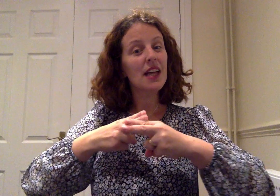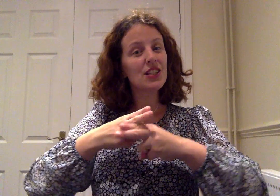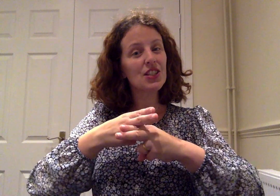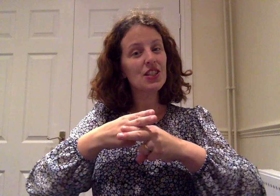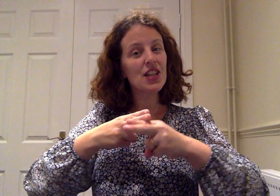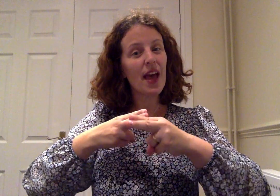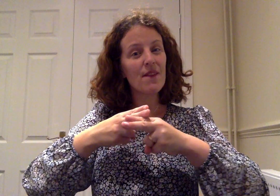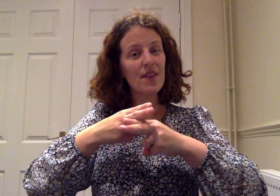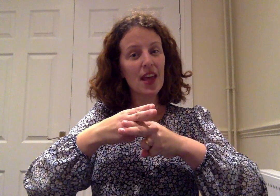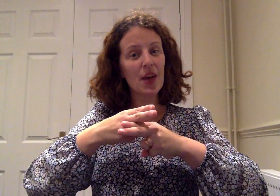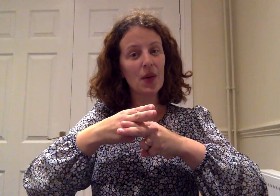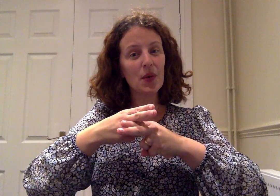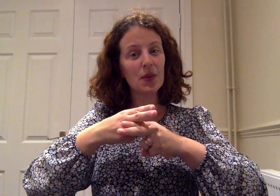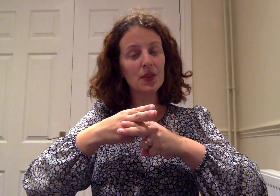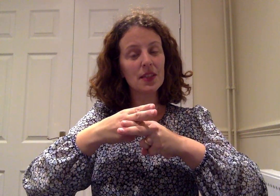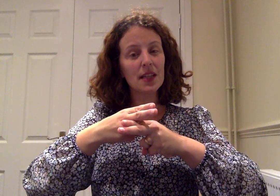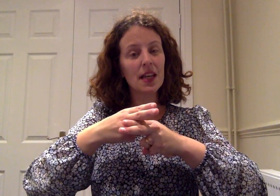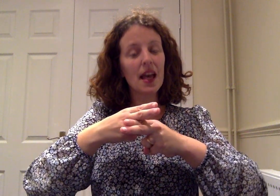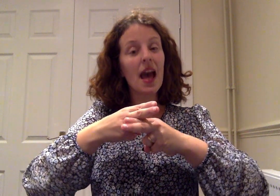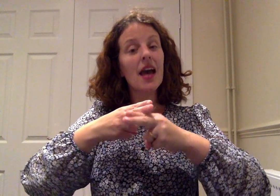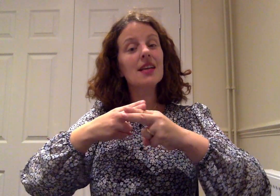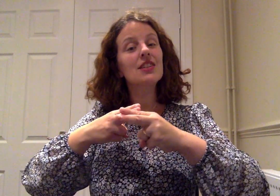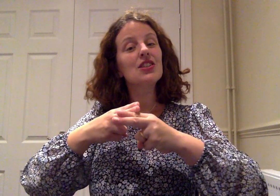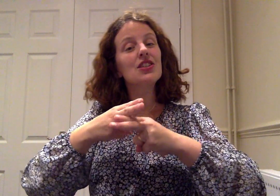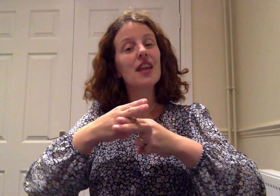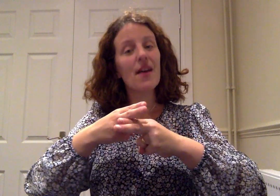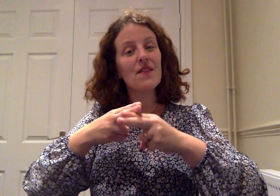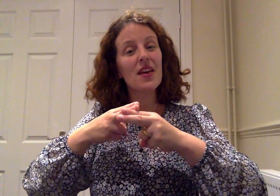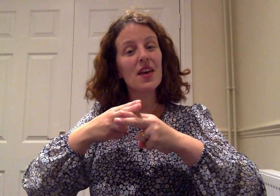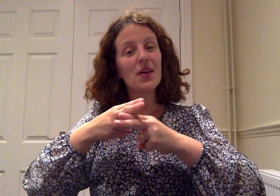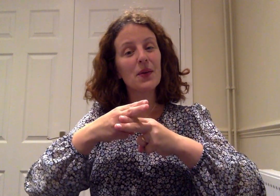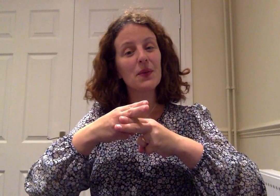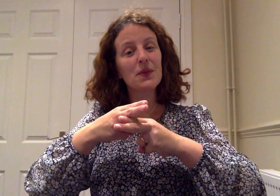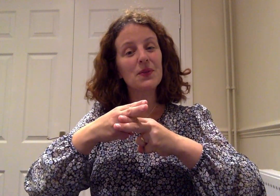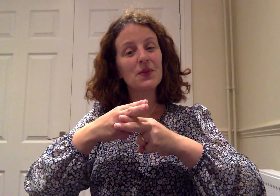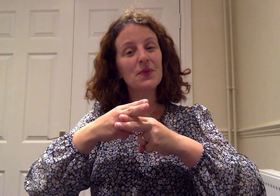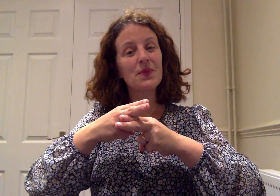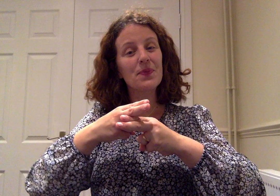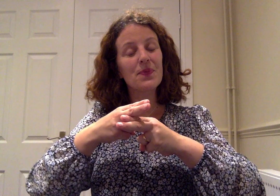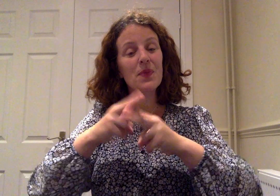Sheffield